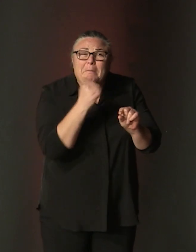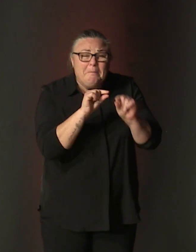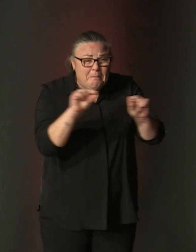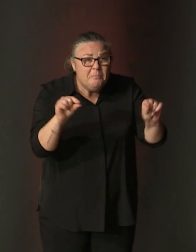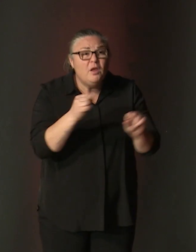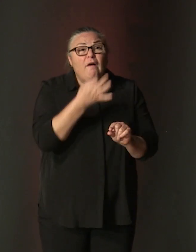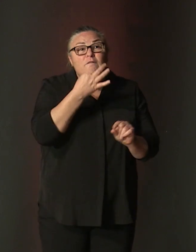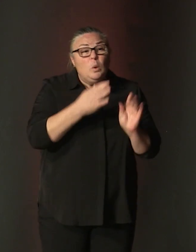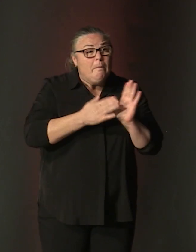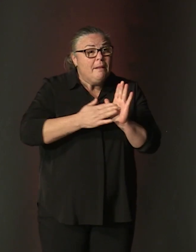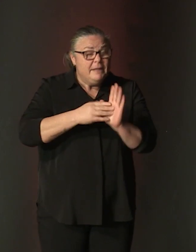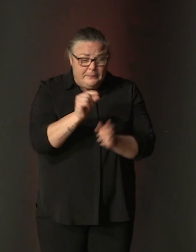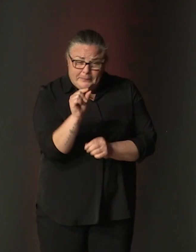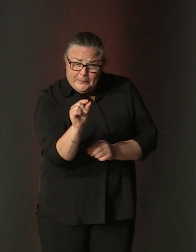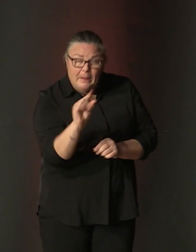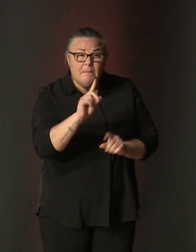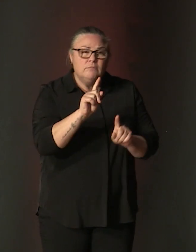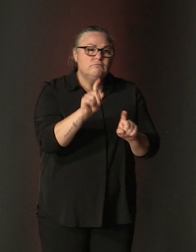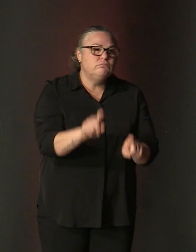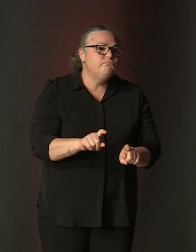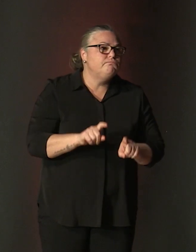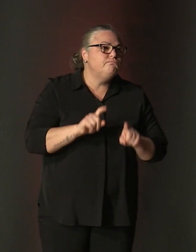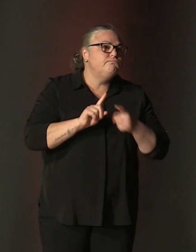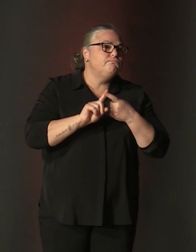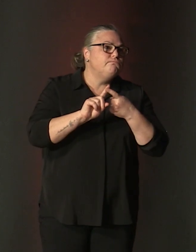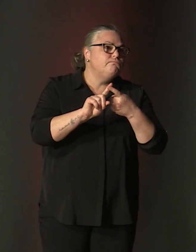but also in milk and even in meat products.